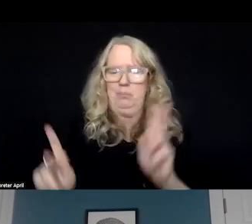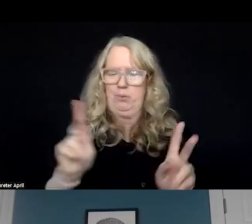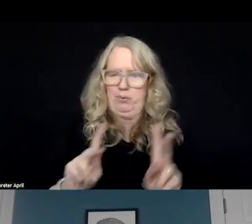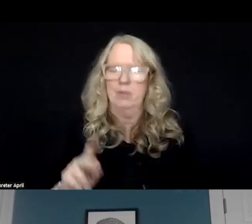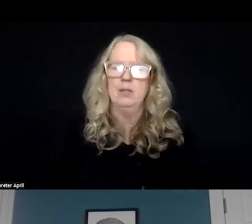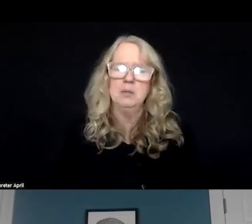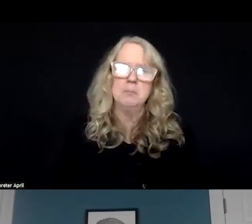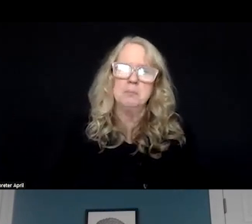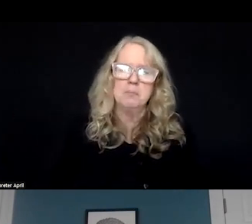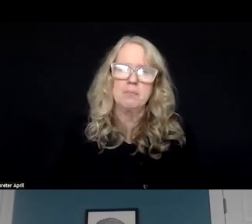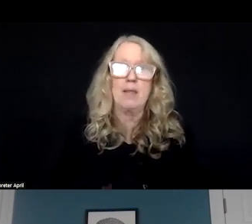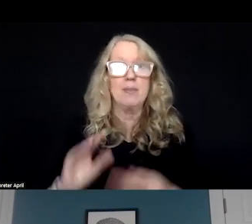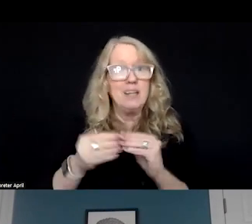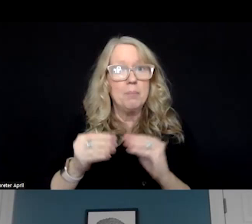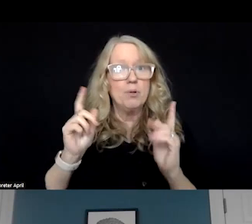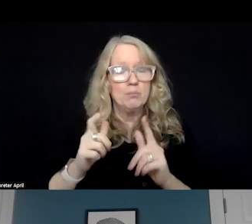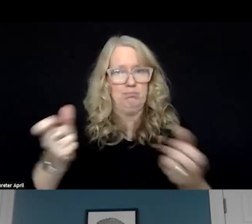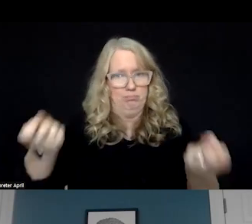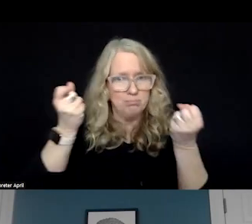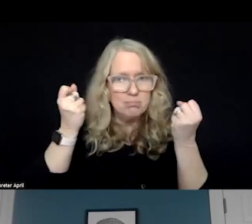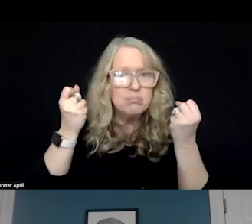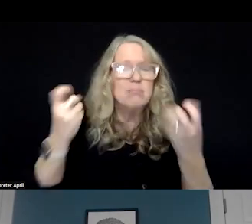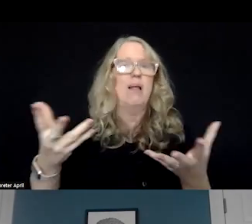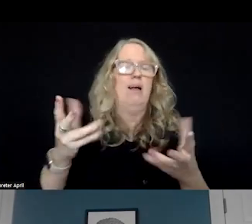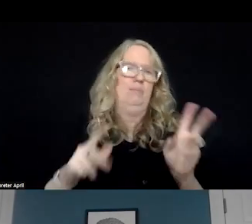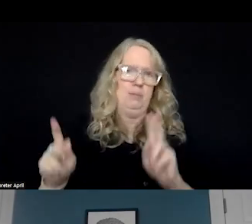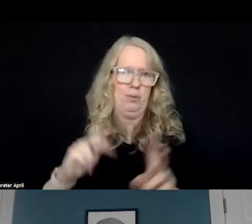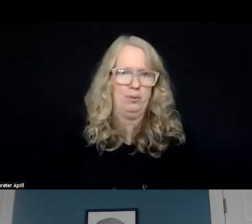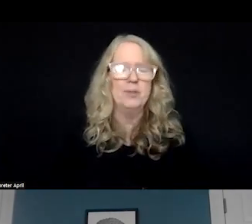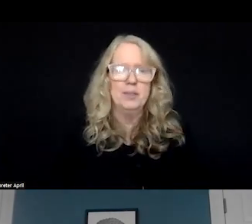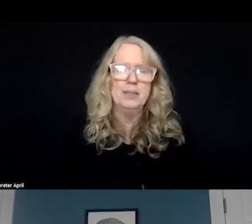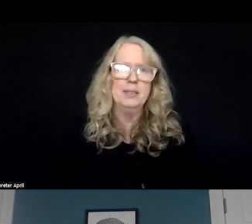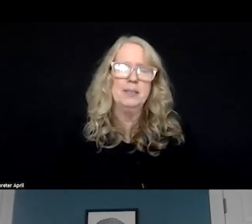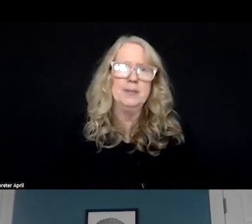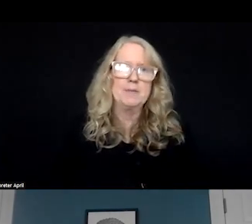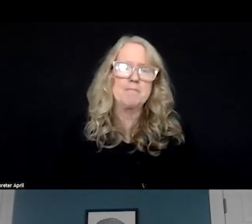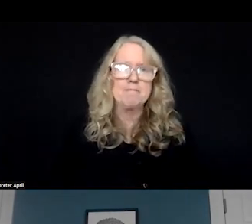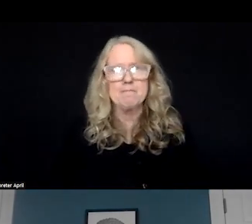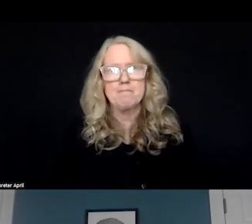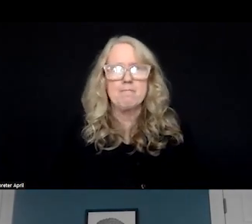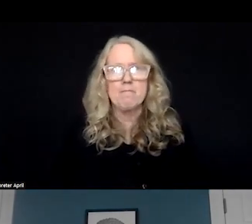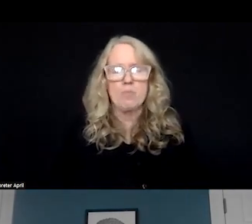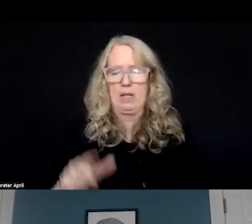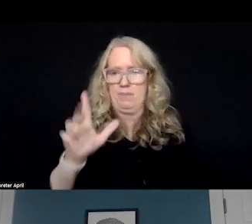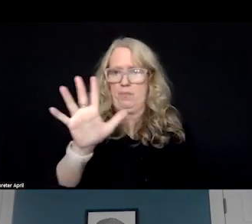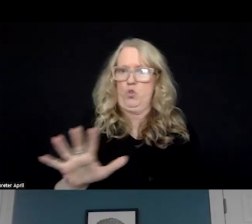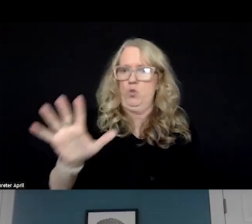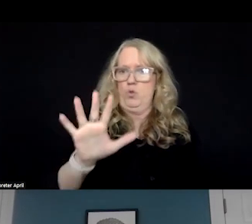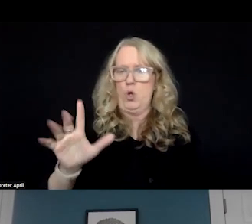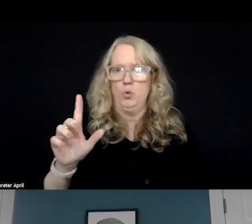A SMALL NUMBER, WE HAVE A LOT OF PEOPLE. SO WE COVER THOSE COUNTIES FOR MEDICAID.